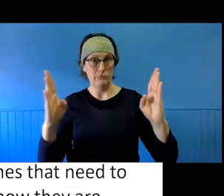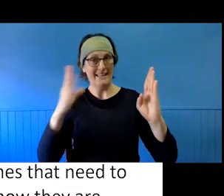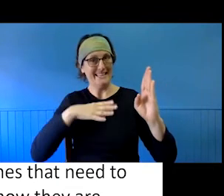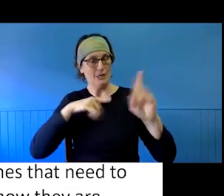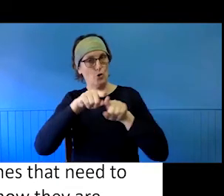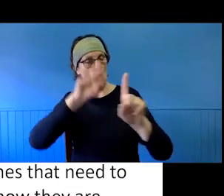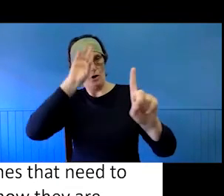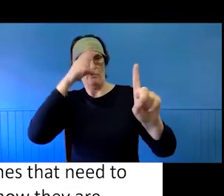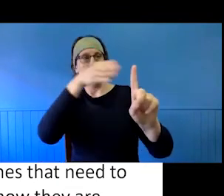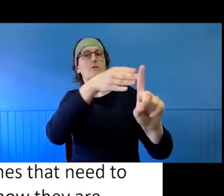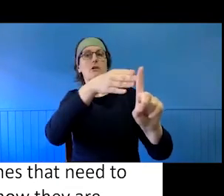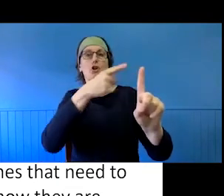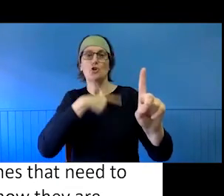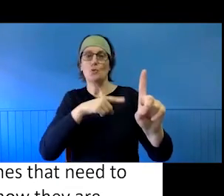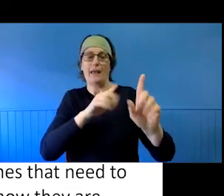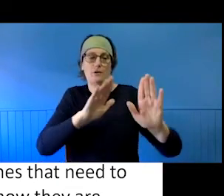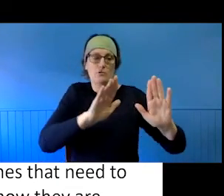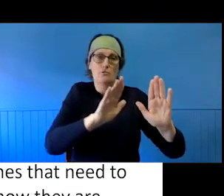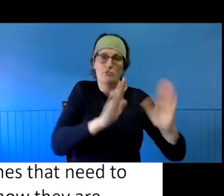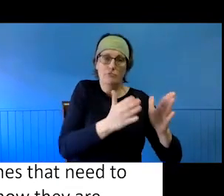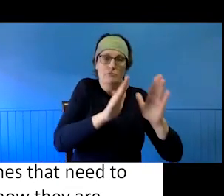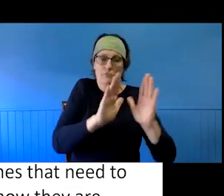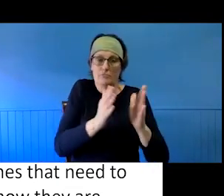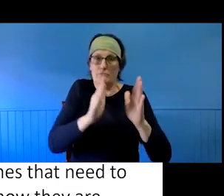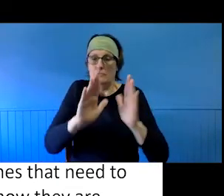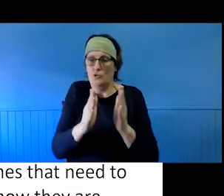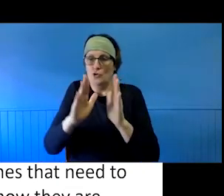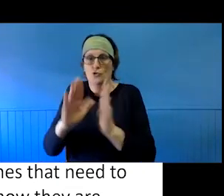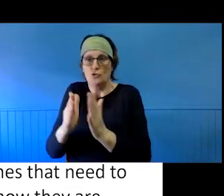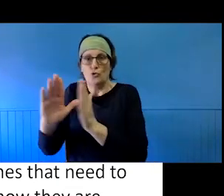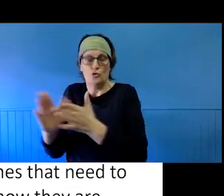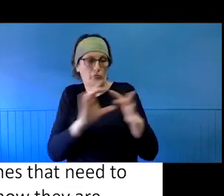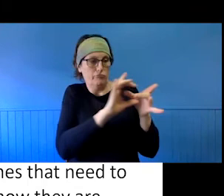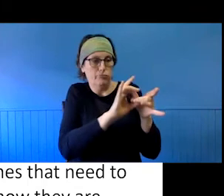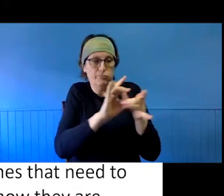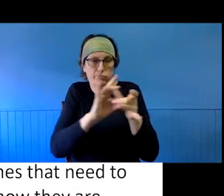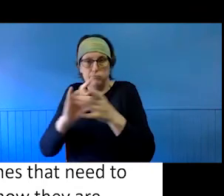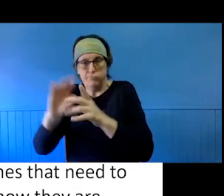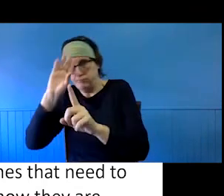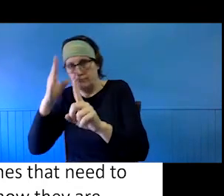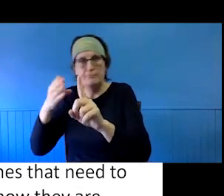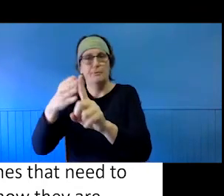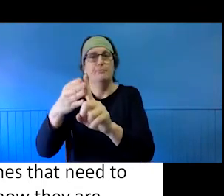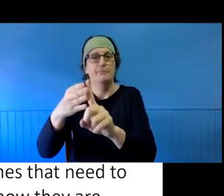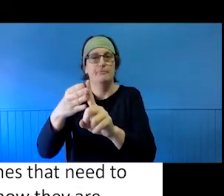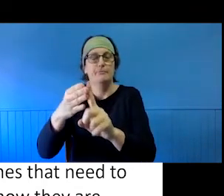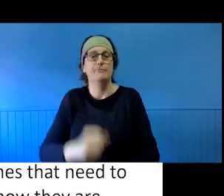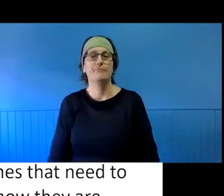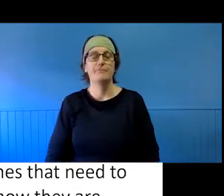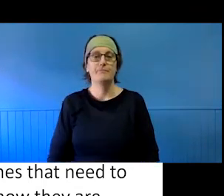number of different chunks, if you will, or smaller components, so that you can scaffold them.